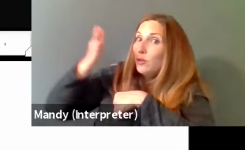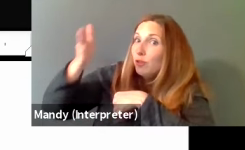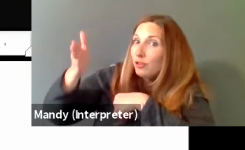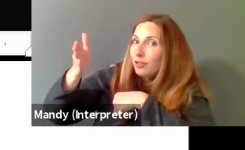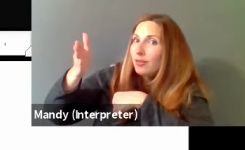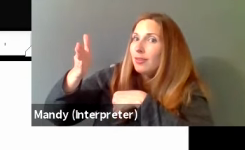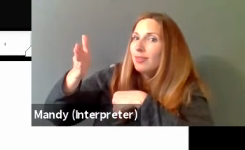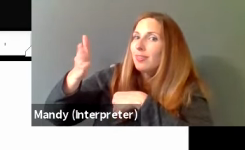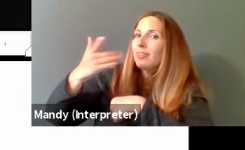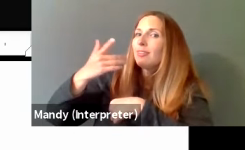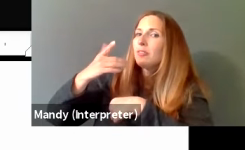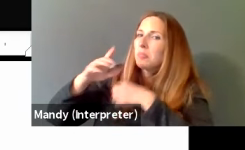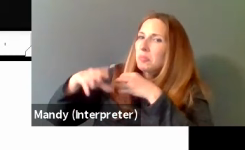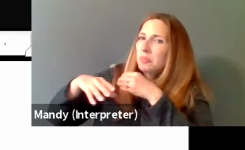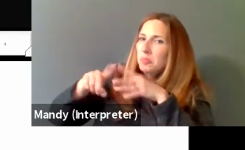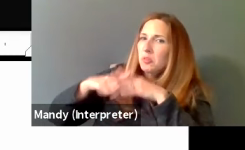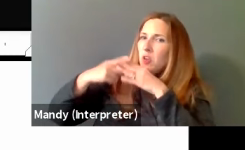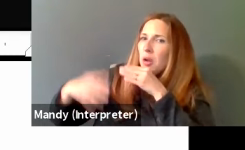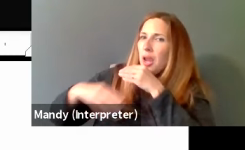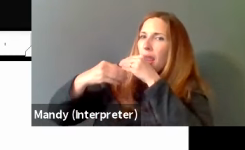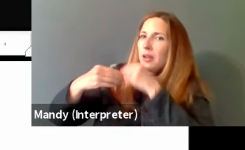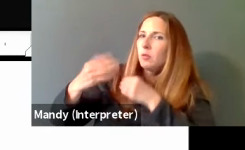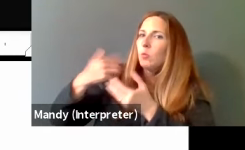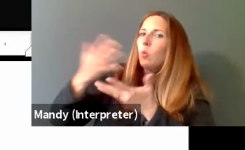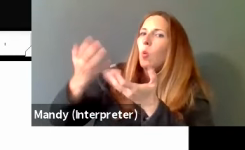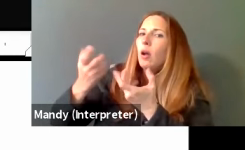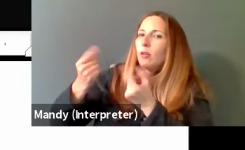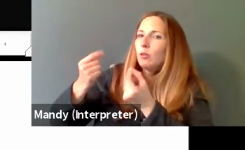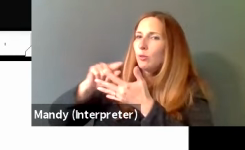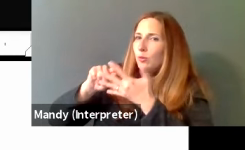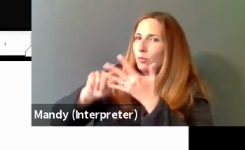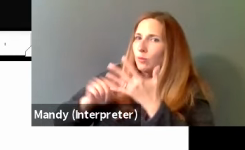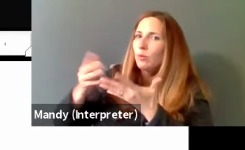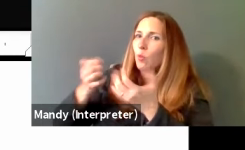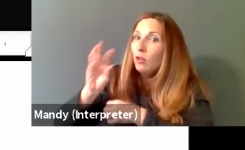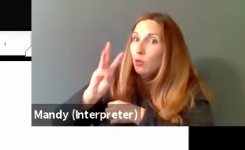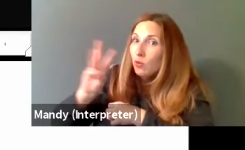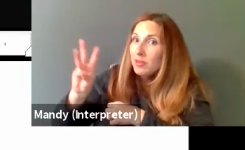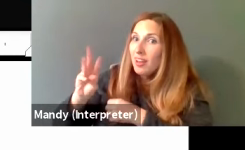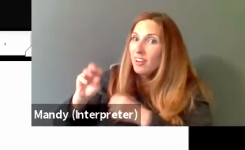you can start adding your wishlist of, we want our website in three languages.